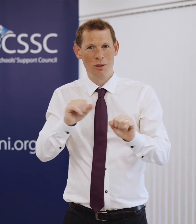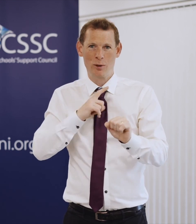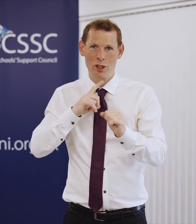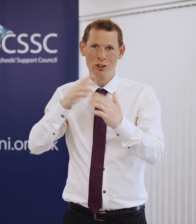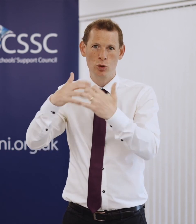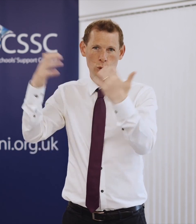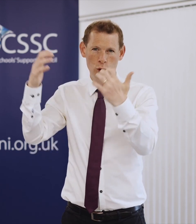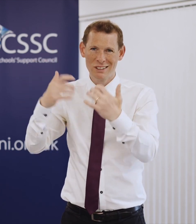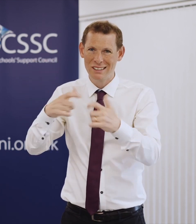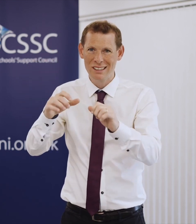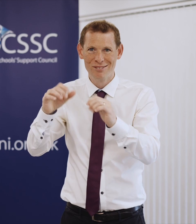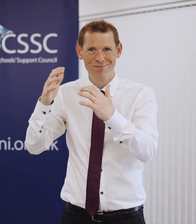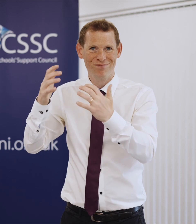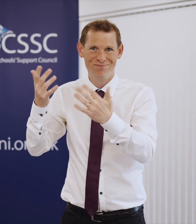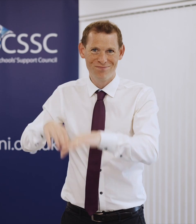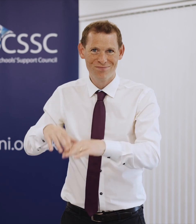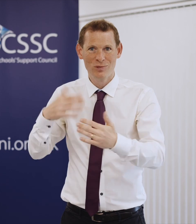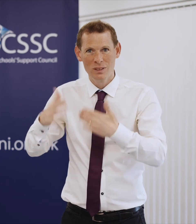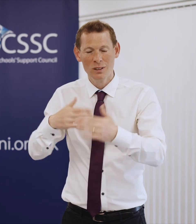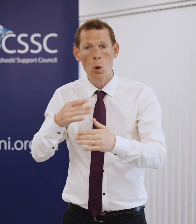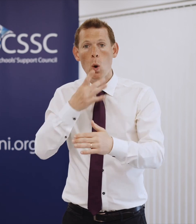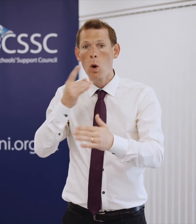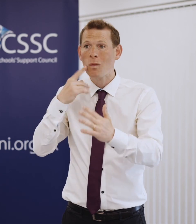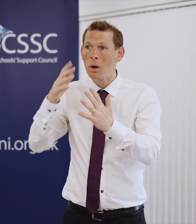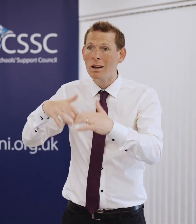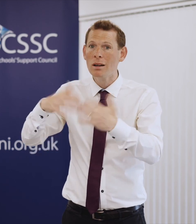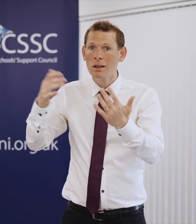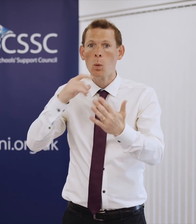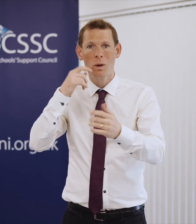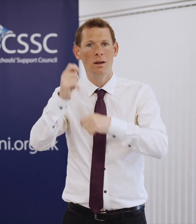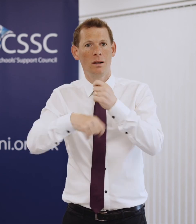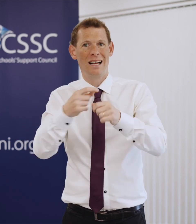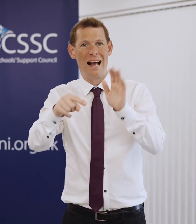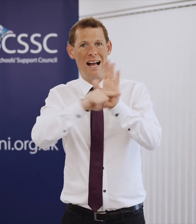been passed but in Northern Ireland because of our difficulties with Stormont we haven't managed to